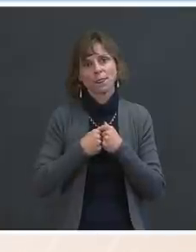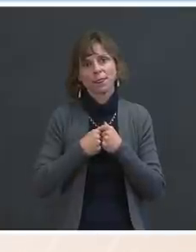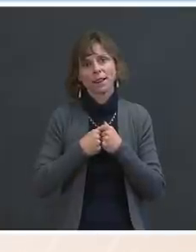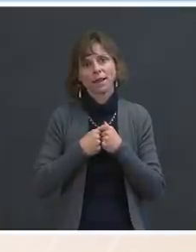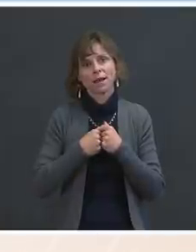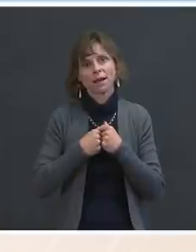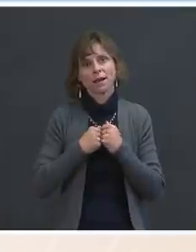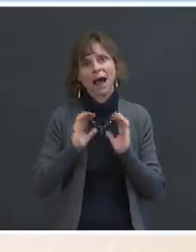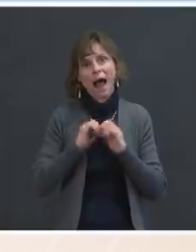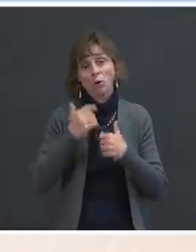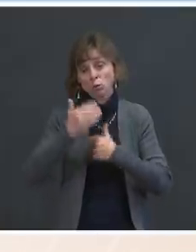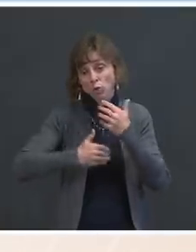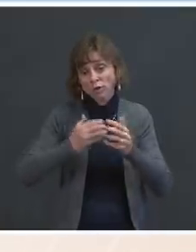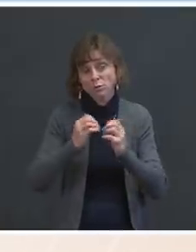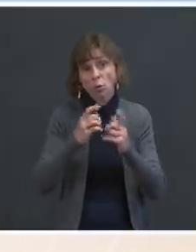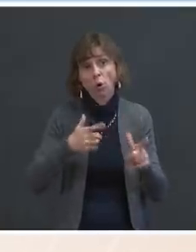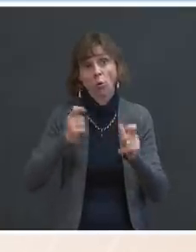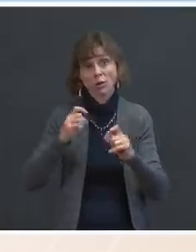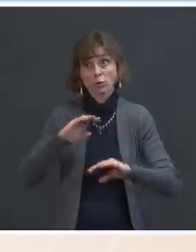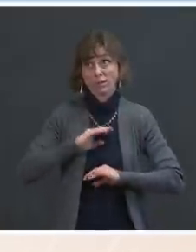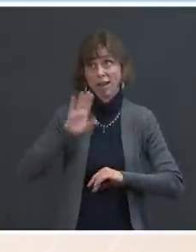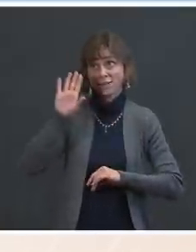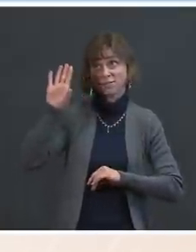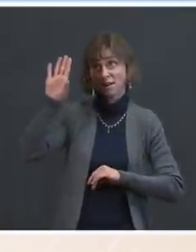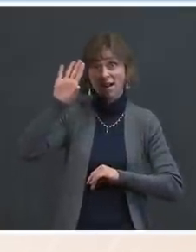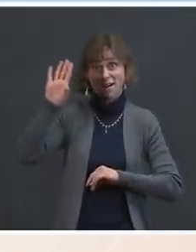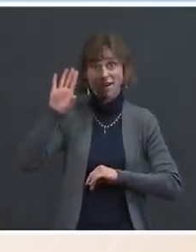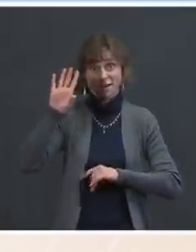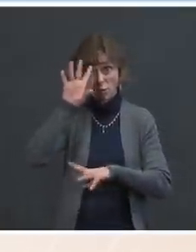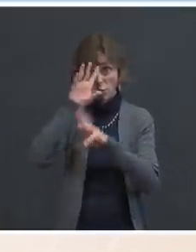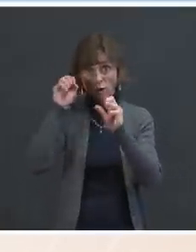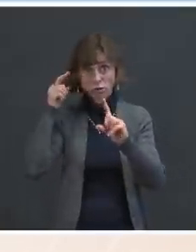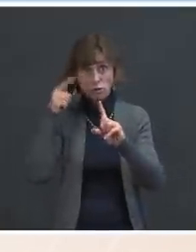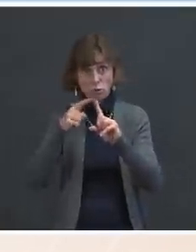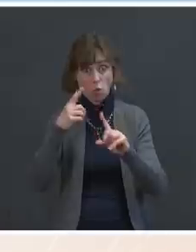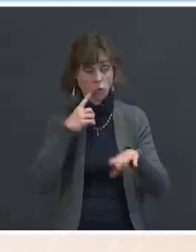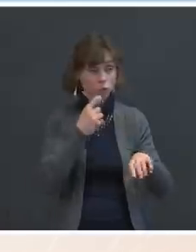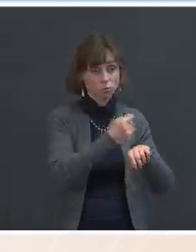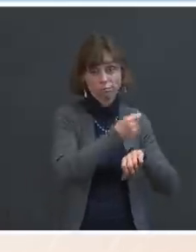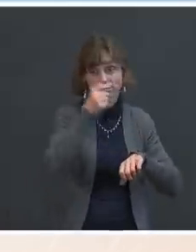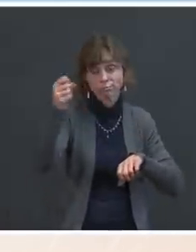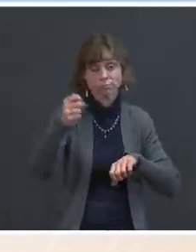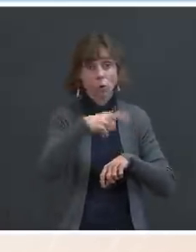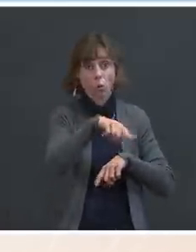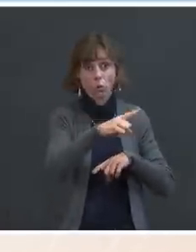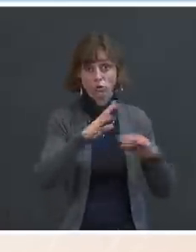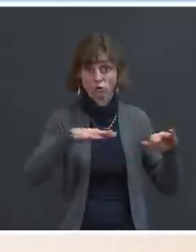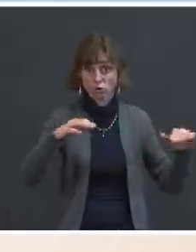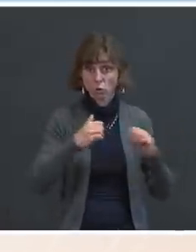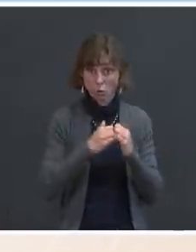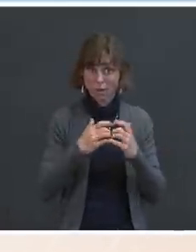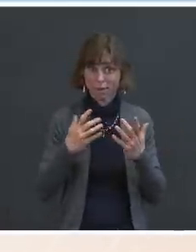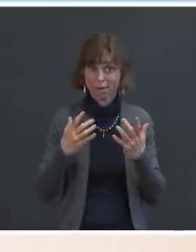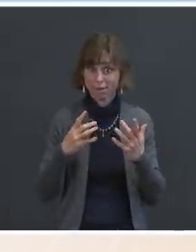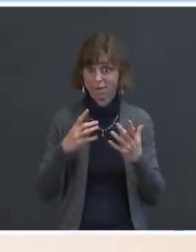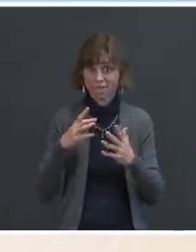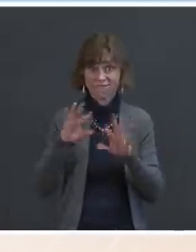to meet the administration's goal of getting these children placed with vetted and confirmed families -- moving them quickly -- as related to your question earlier --